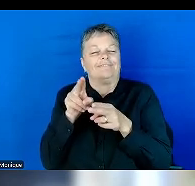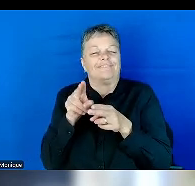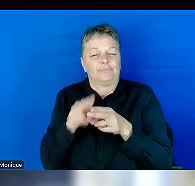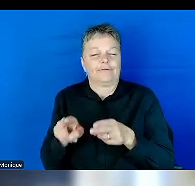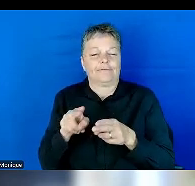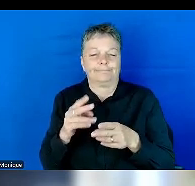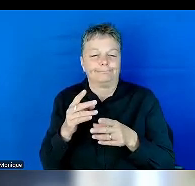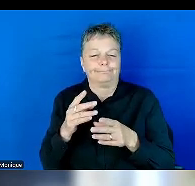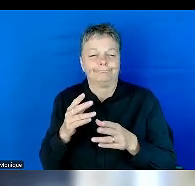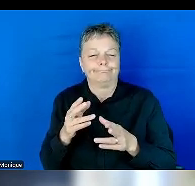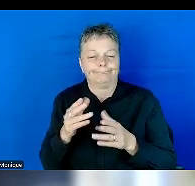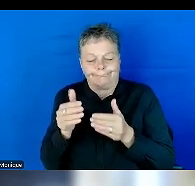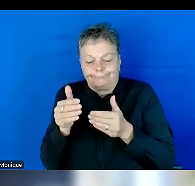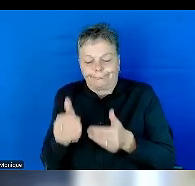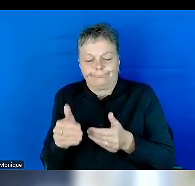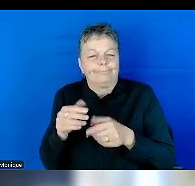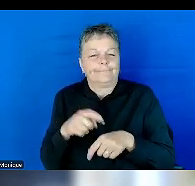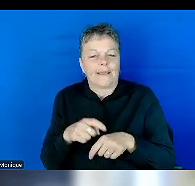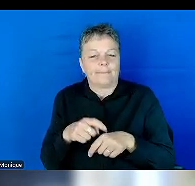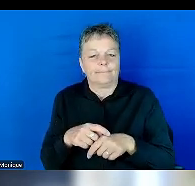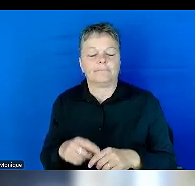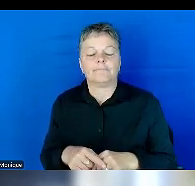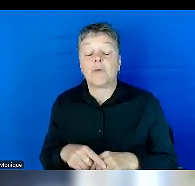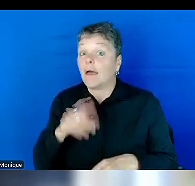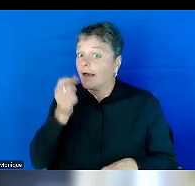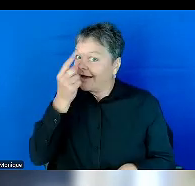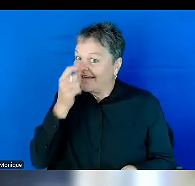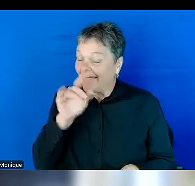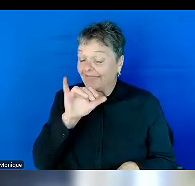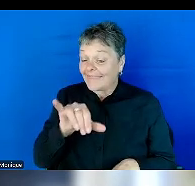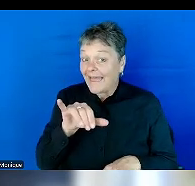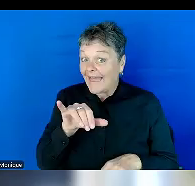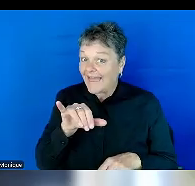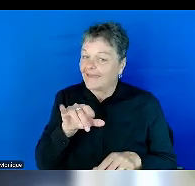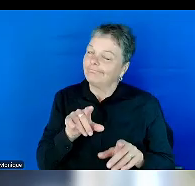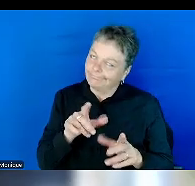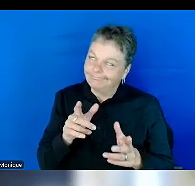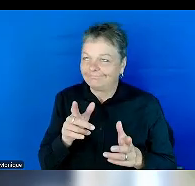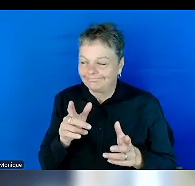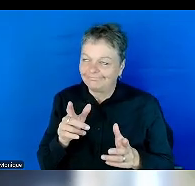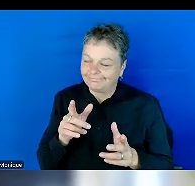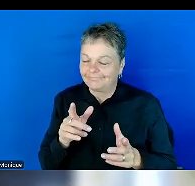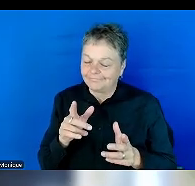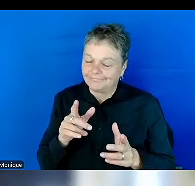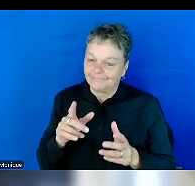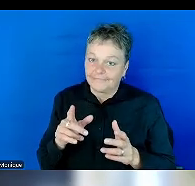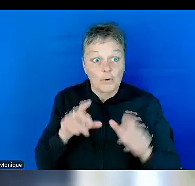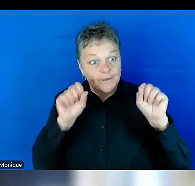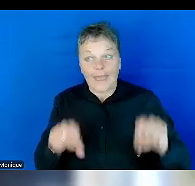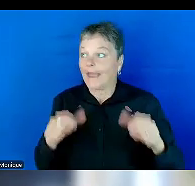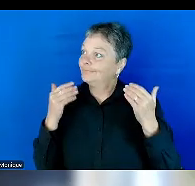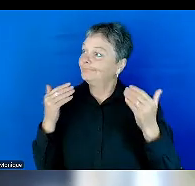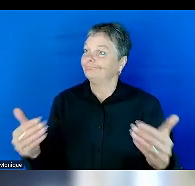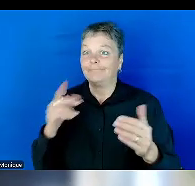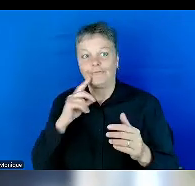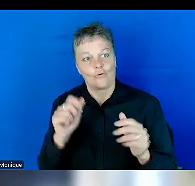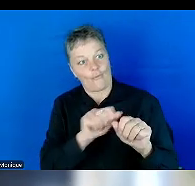um also have a few factors that we we have to look into including the financial eligibility